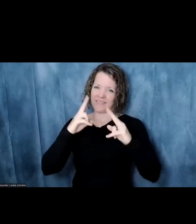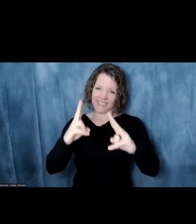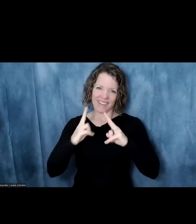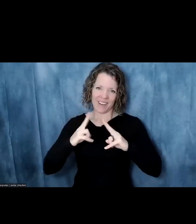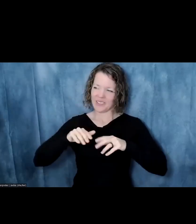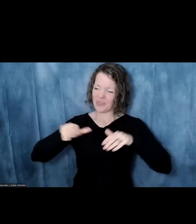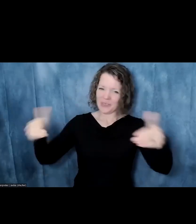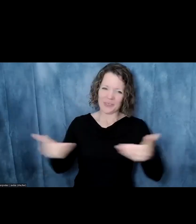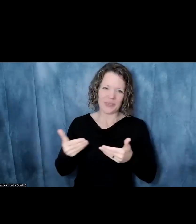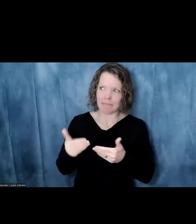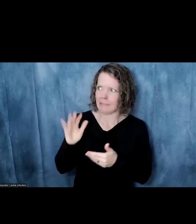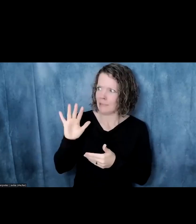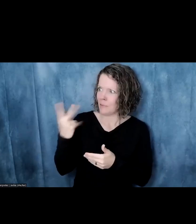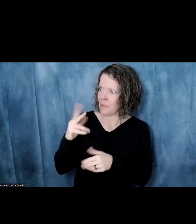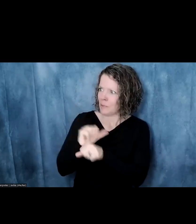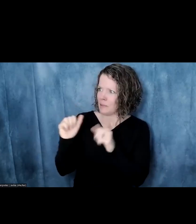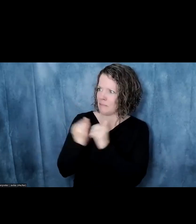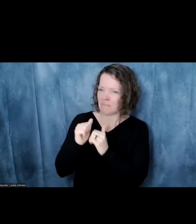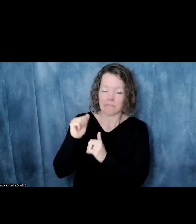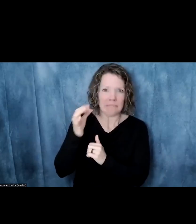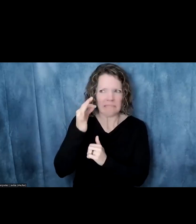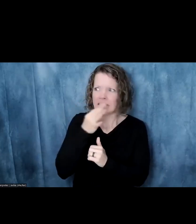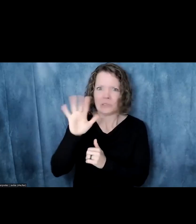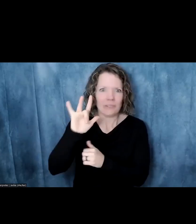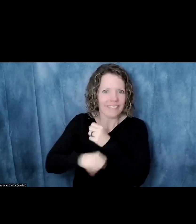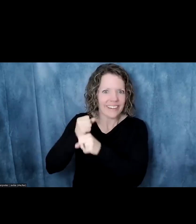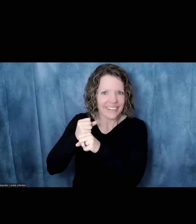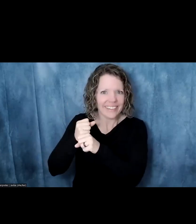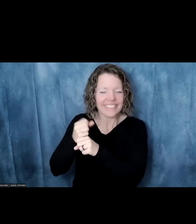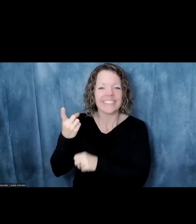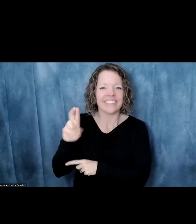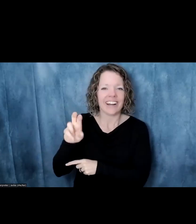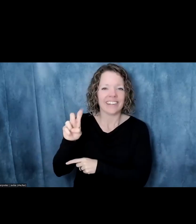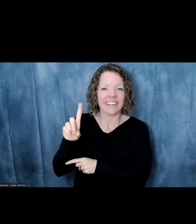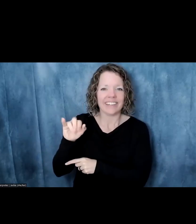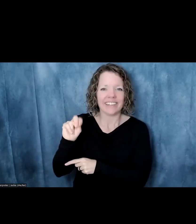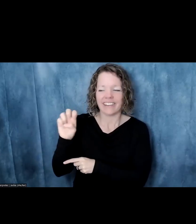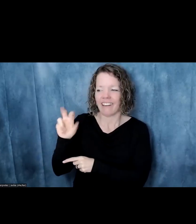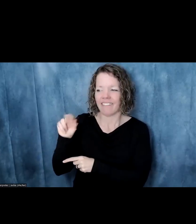Dr. Eden Evins, who is a professor of Psychiatry at Harvard Medical School and the founding